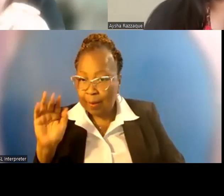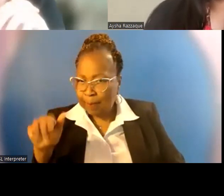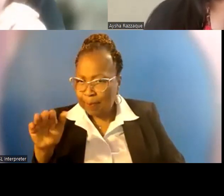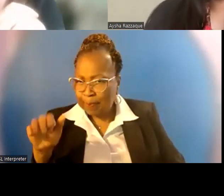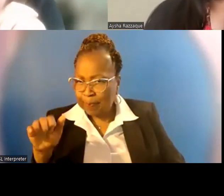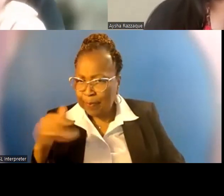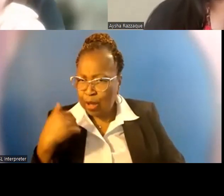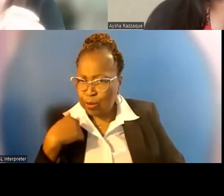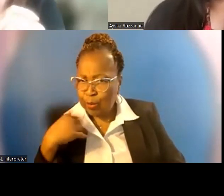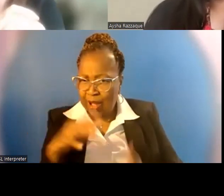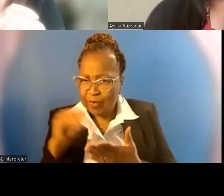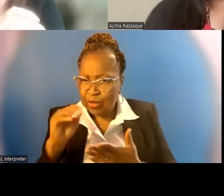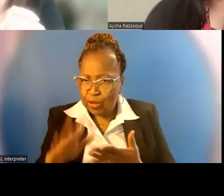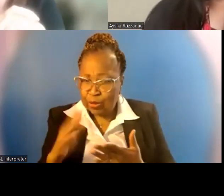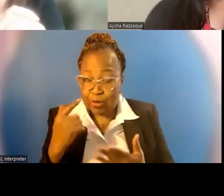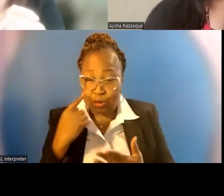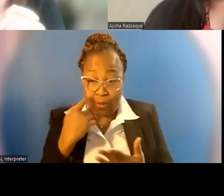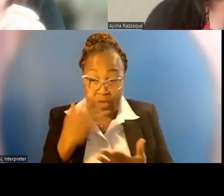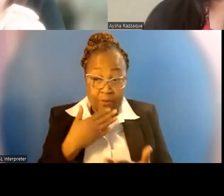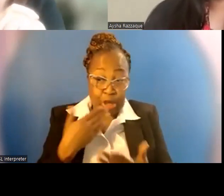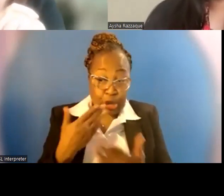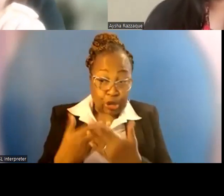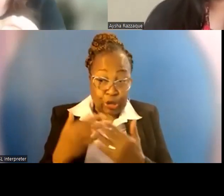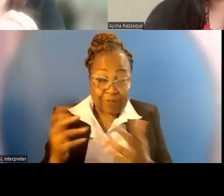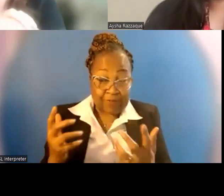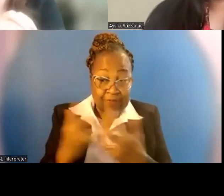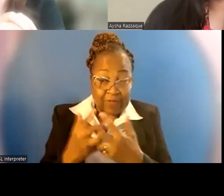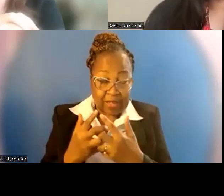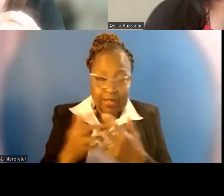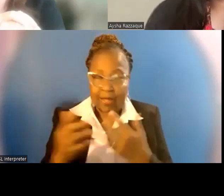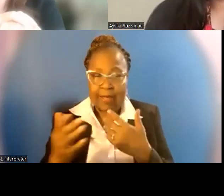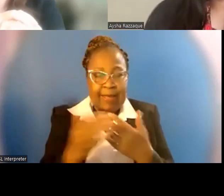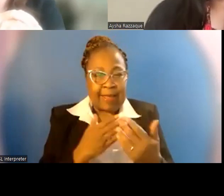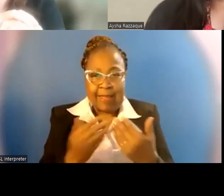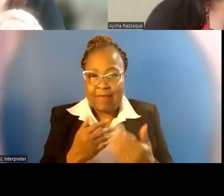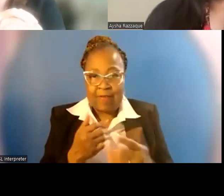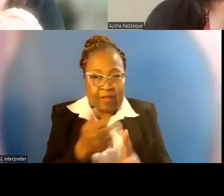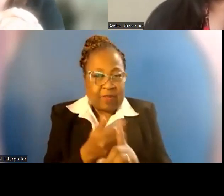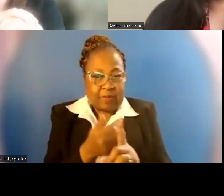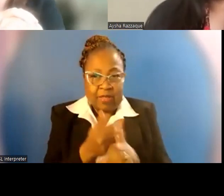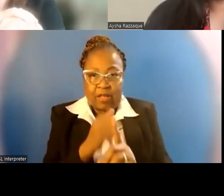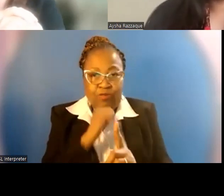who you think might be a good fit even if they don't identify as disabled,